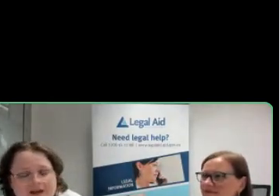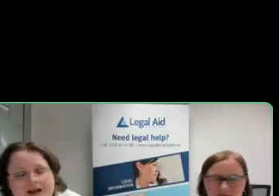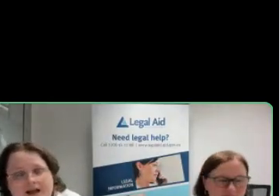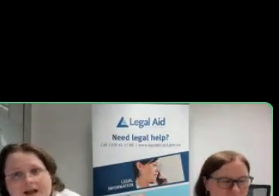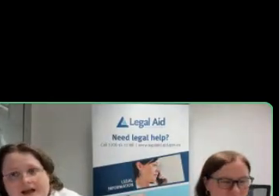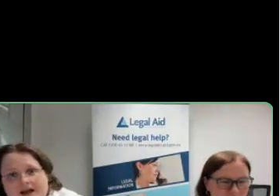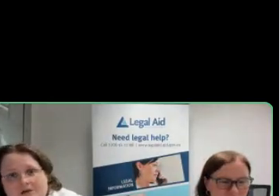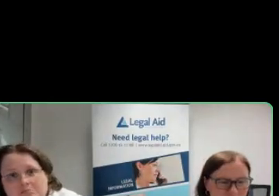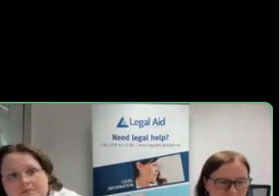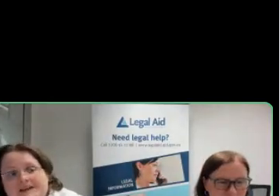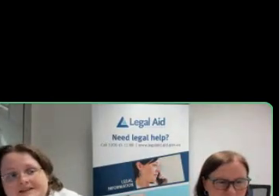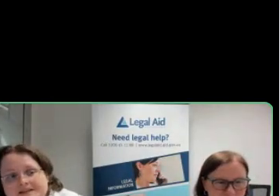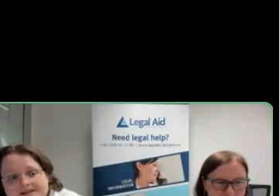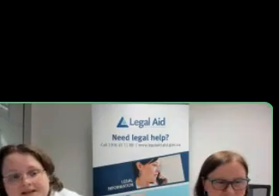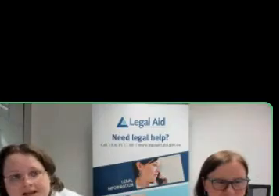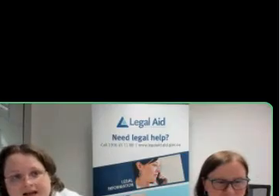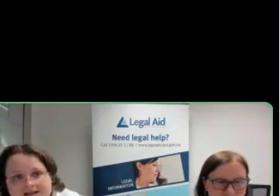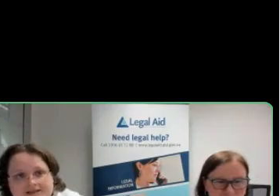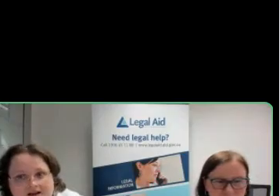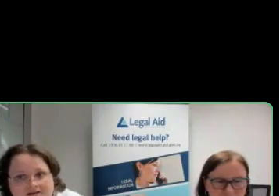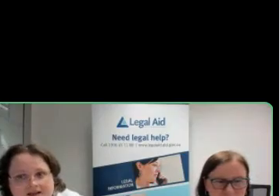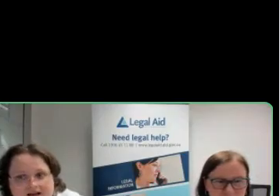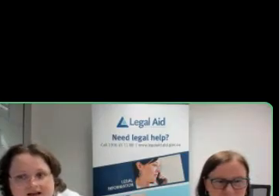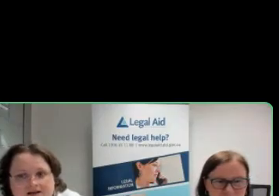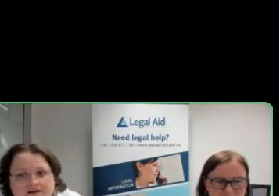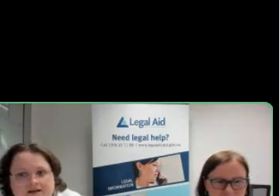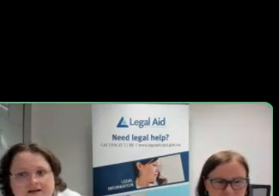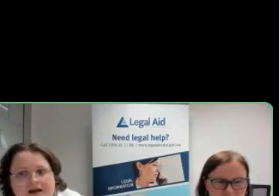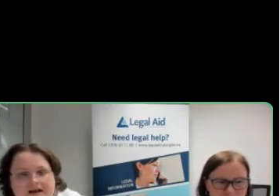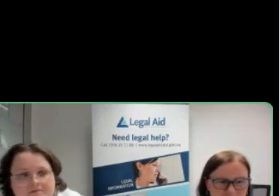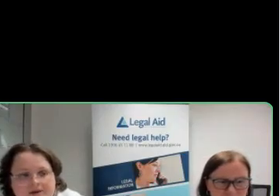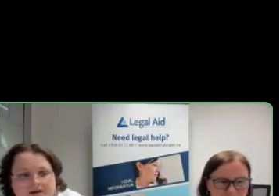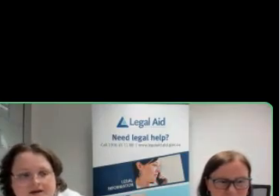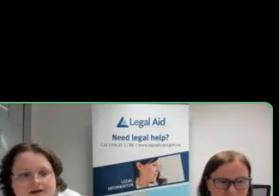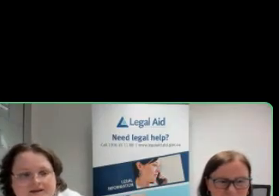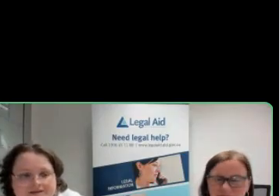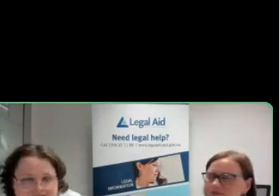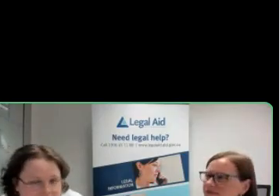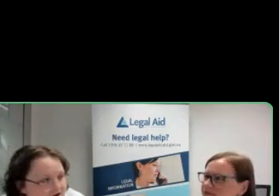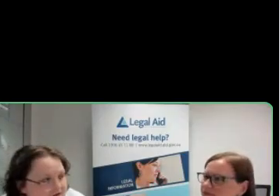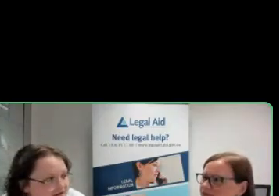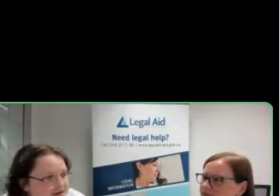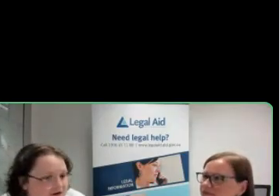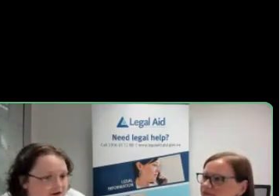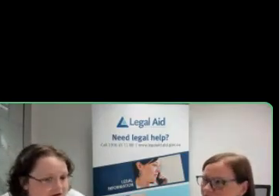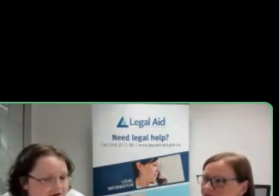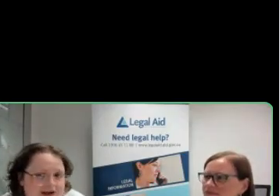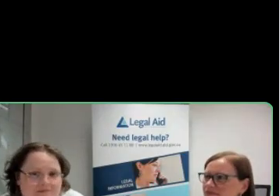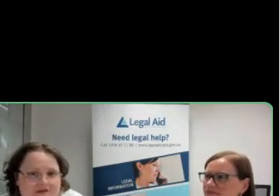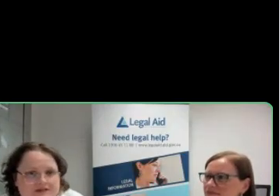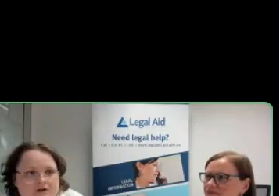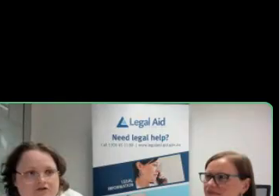to that. Um consistently the cases I have seen have been if it's a no then it's a no. Um that's